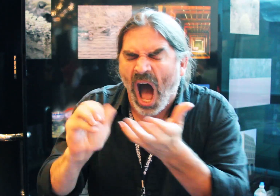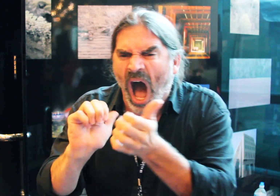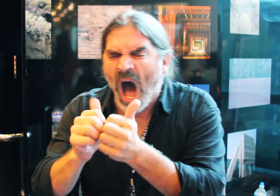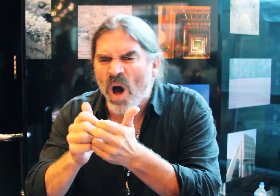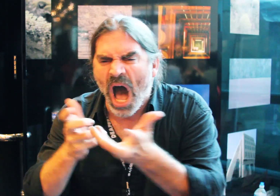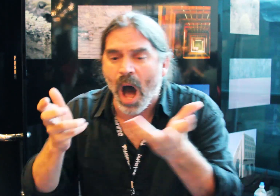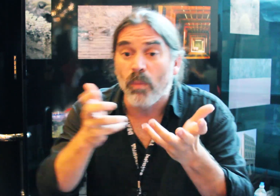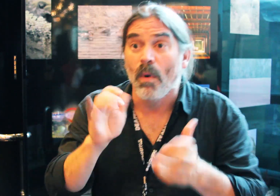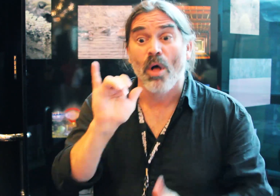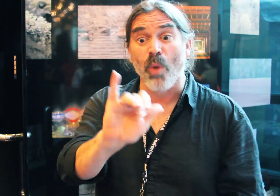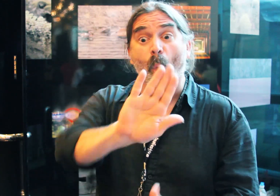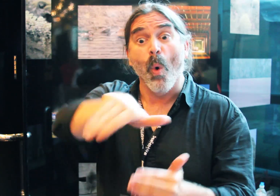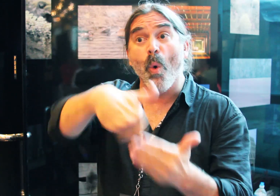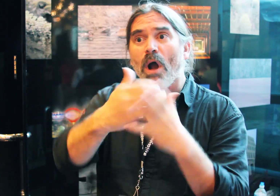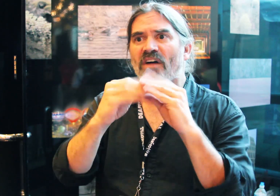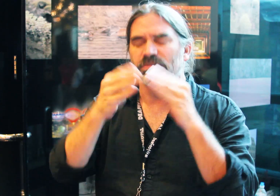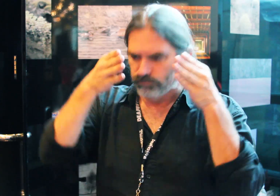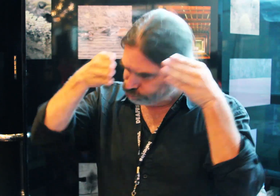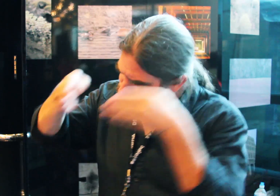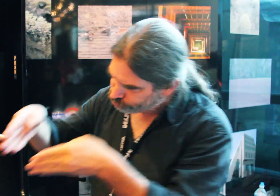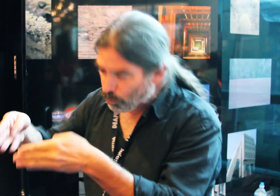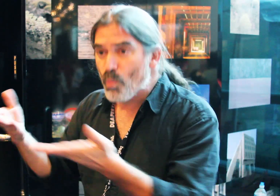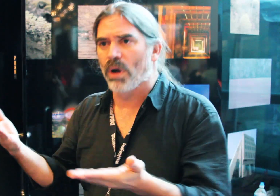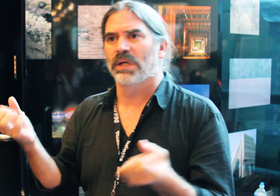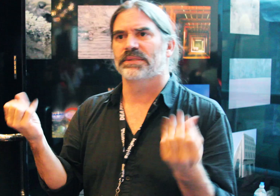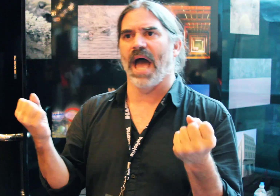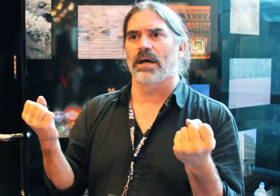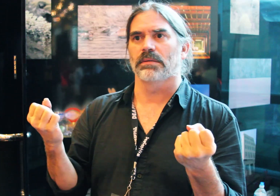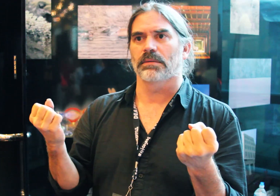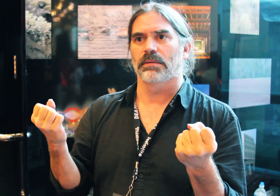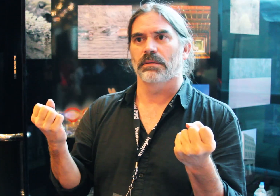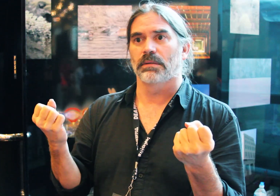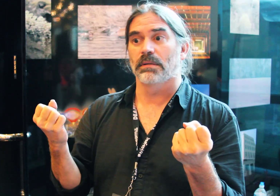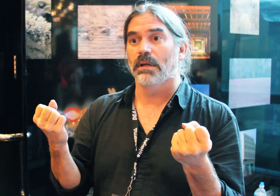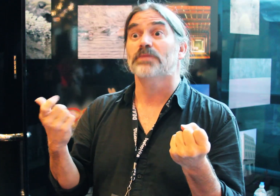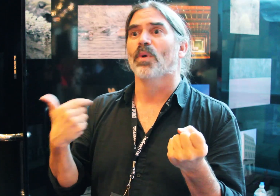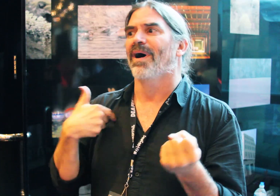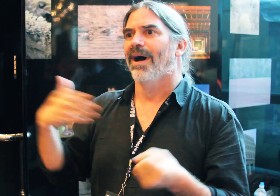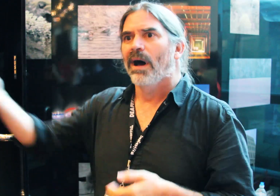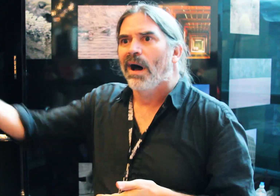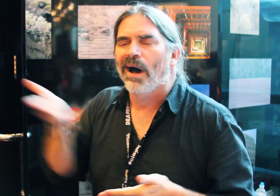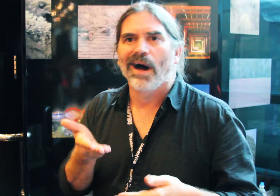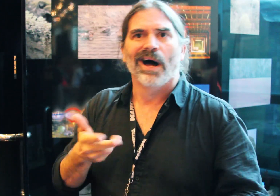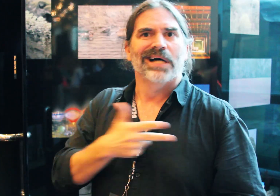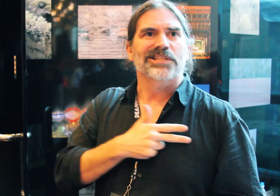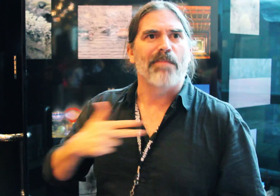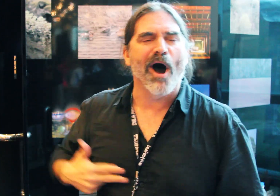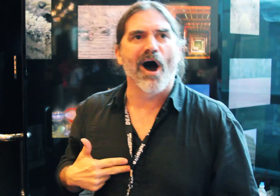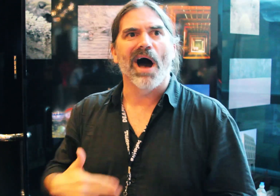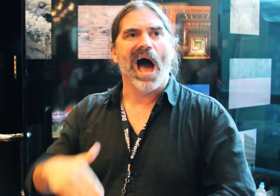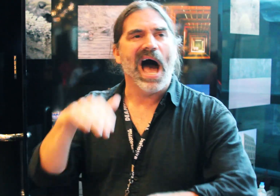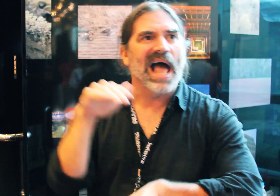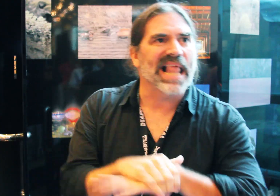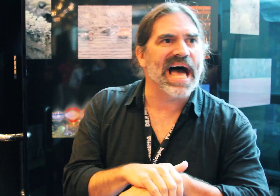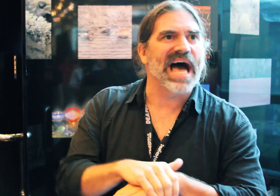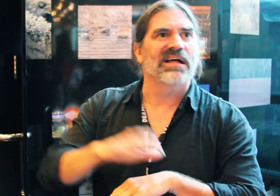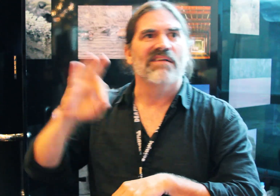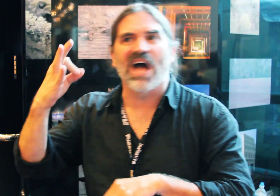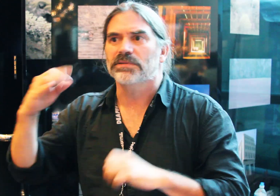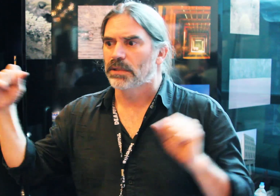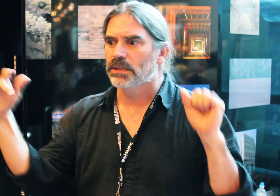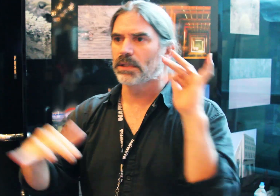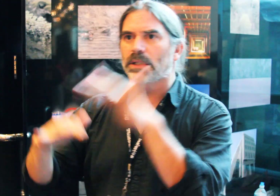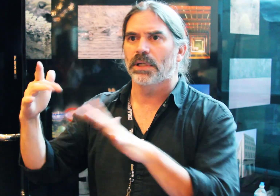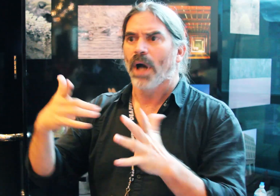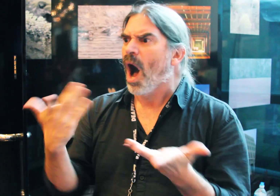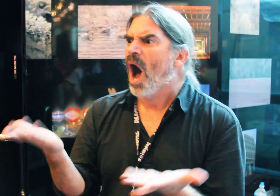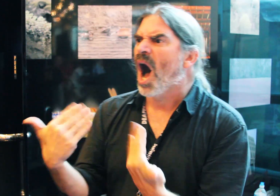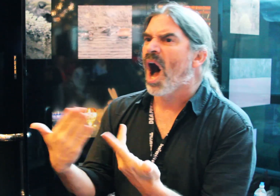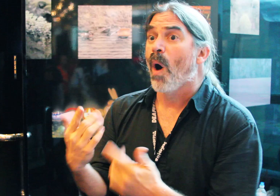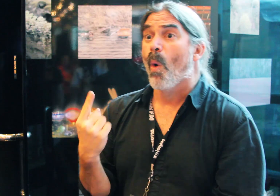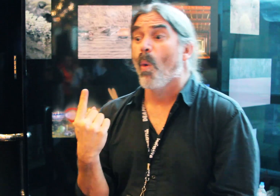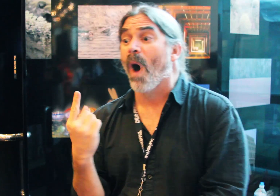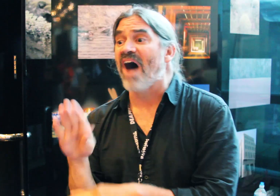The whole conference turned its focus to sign. People from Denmark, England, France wanted me to come